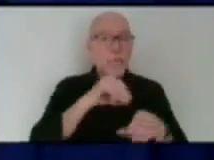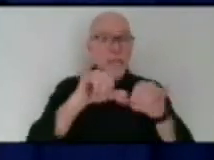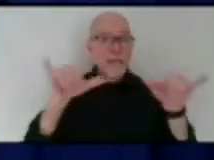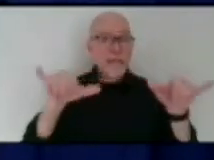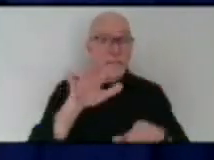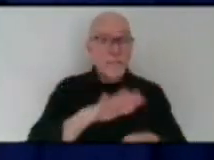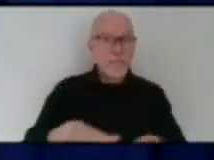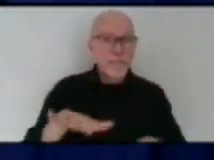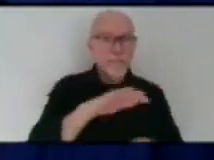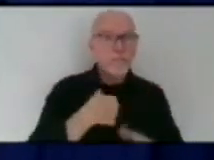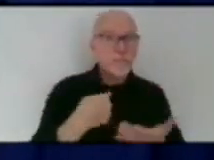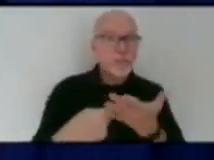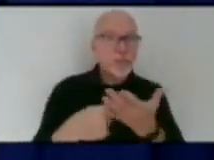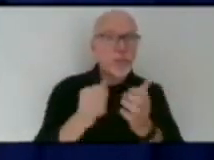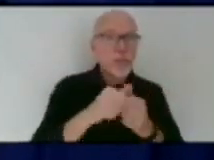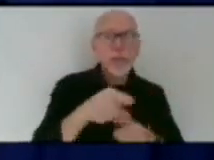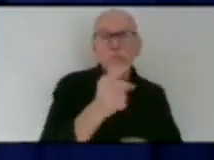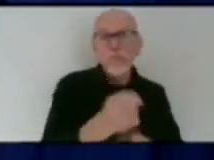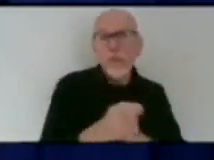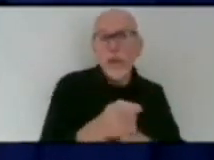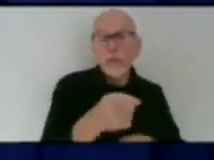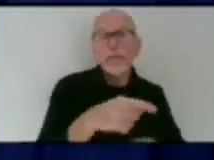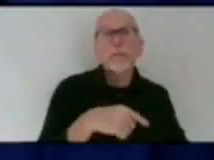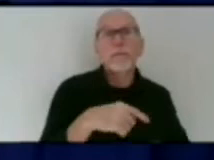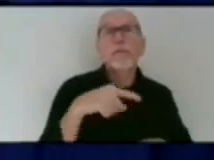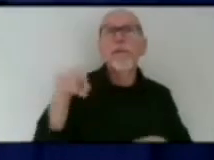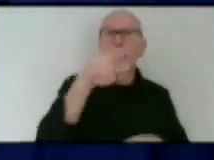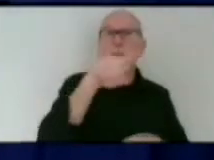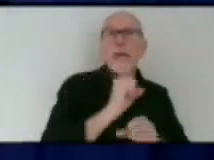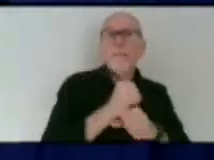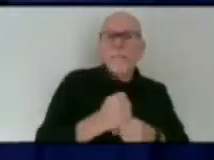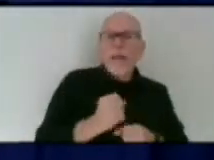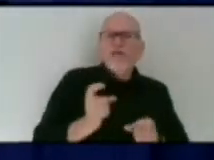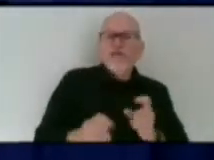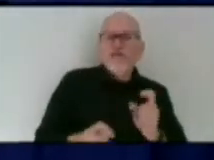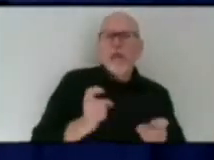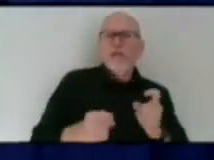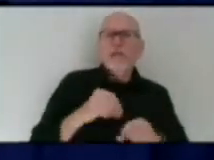you you are correct. They are making changes in those scheduled procedures